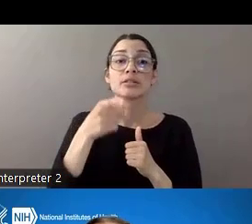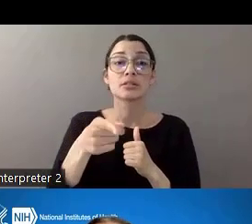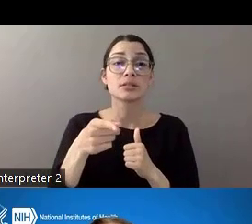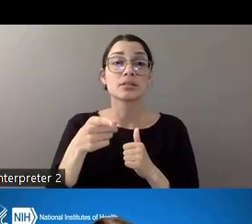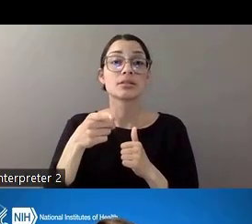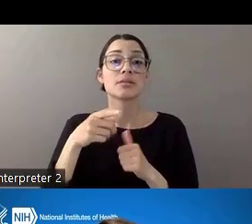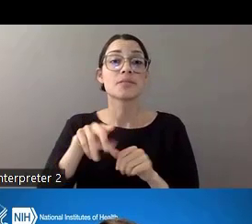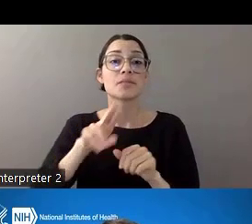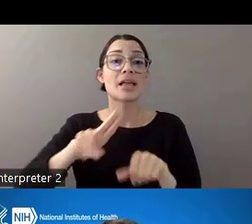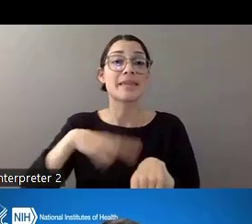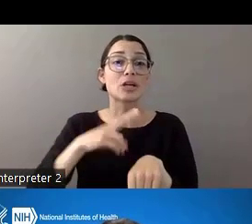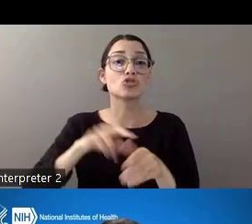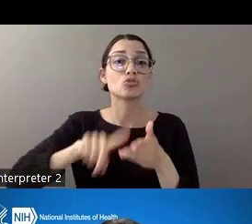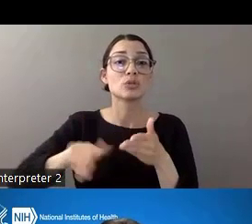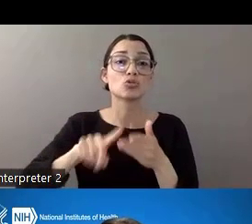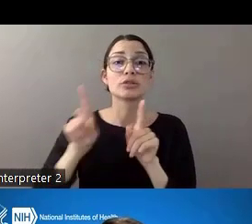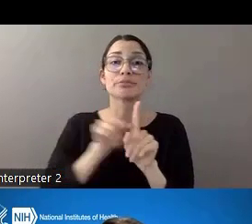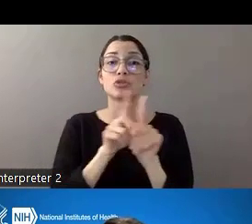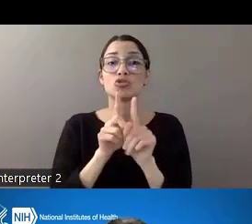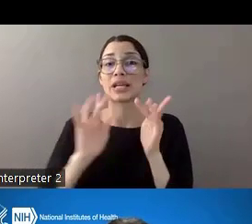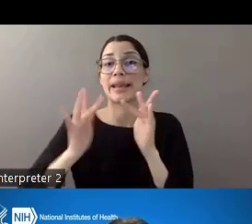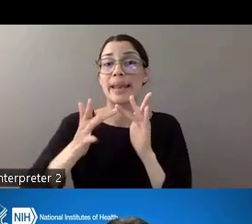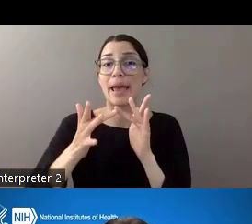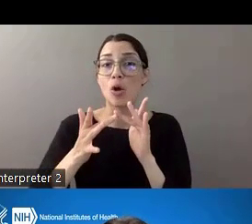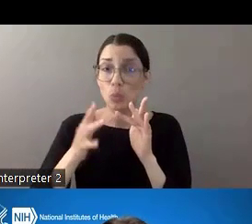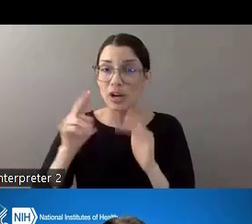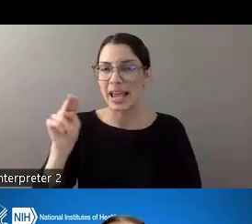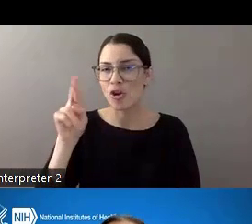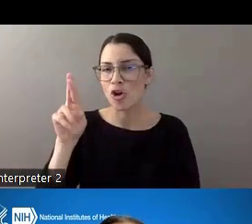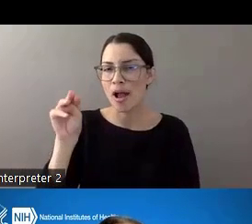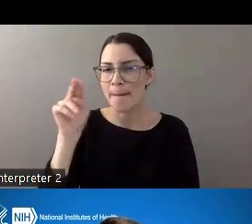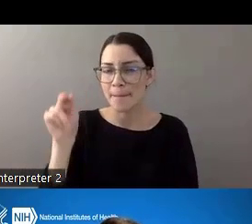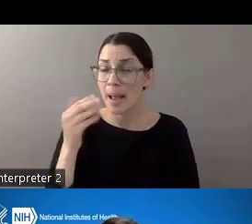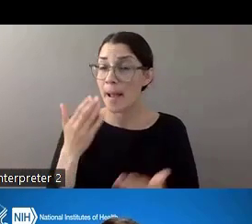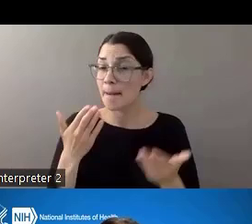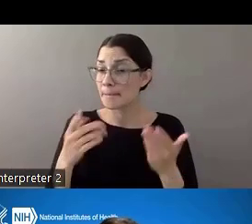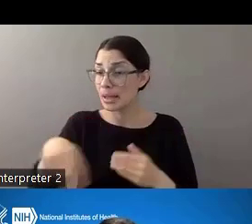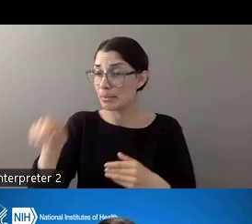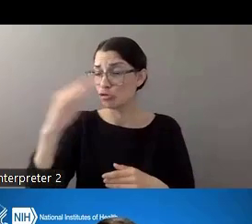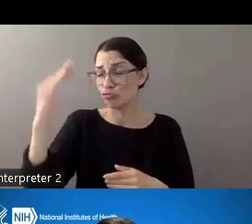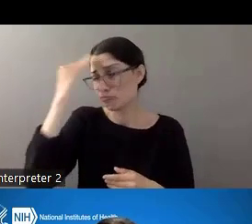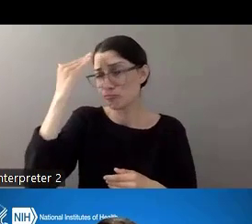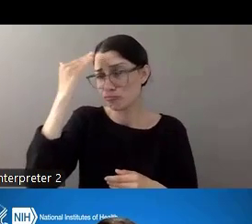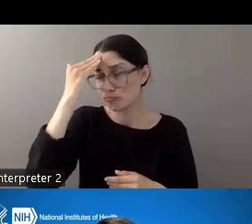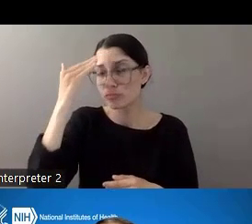which many of you may be familiar with, because it does mentor training. It also has webinars on grant writing.